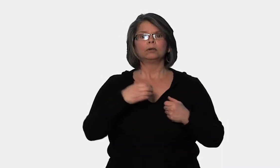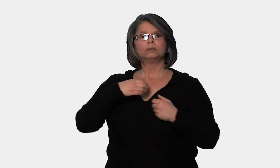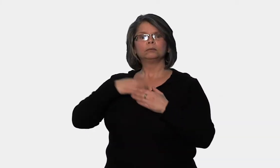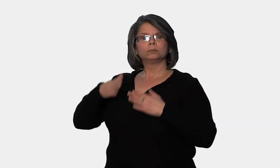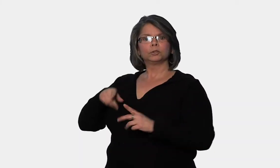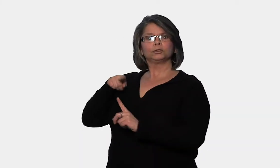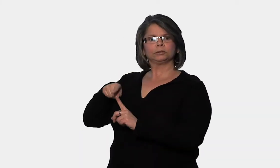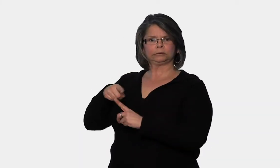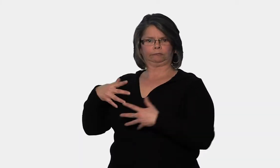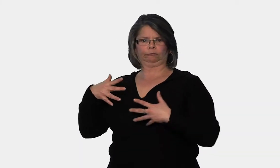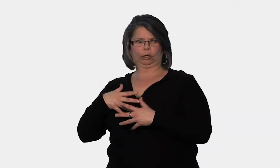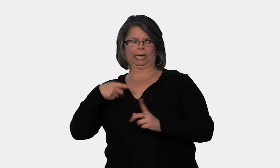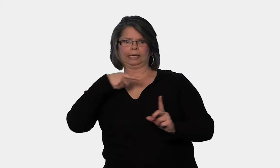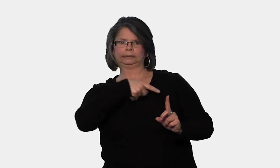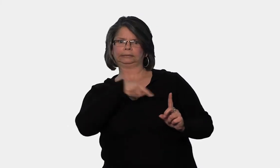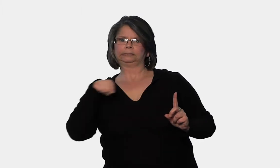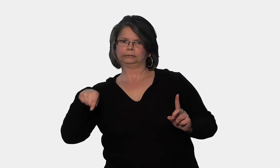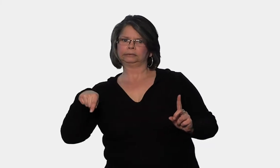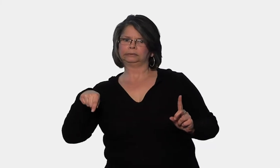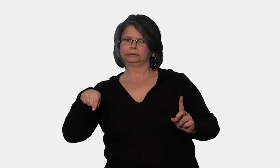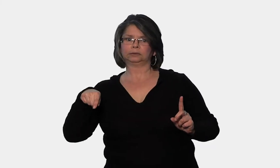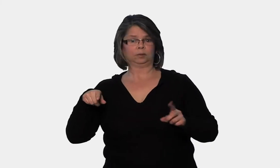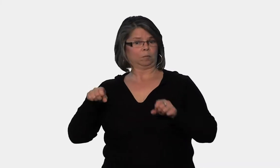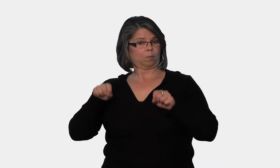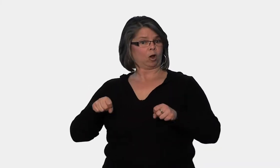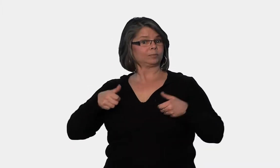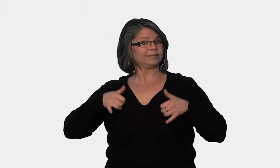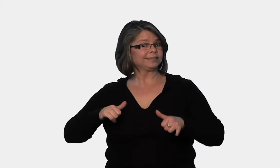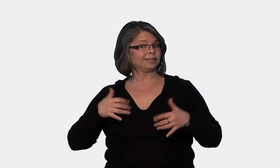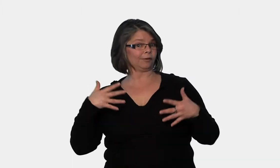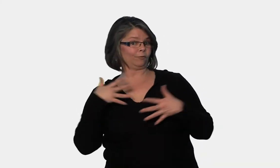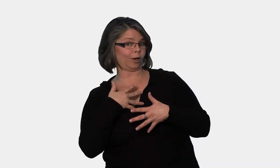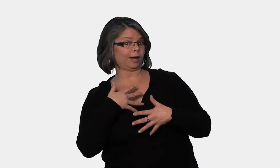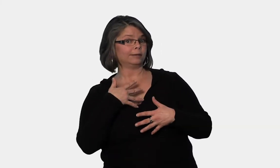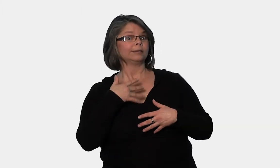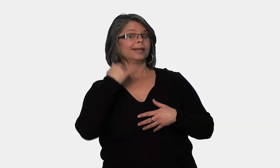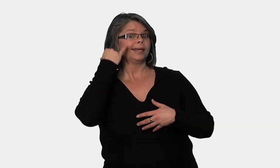the complainant may still be afraid of the accused,